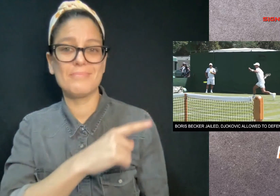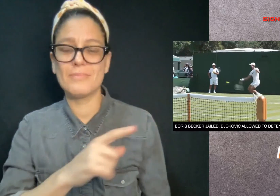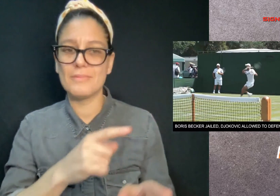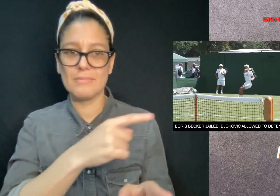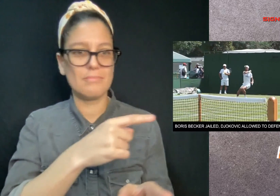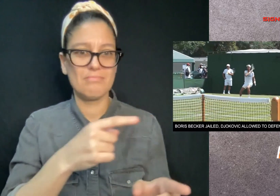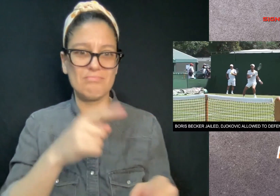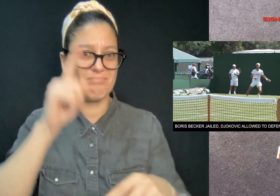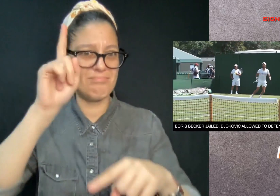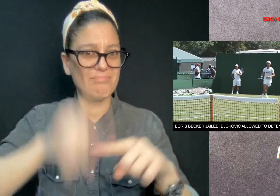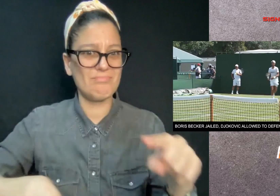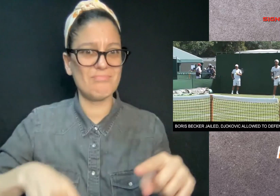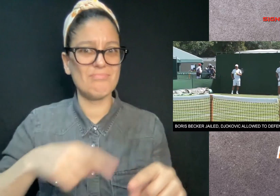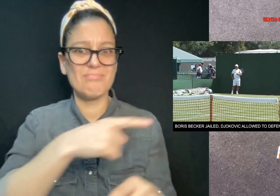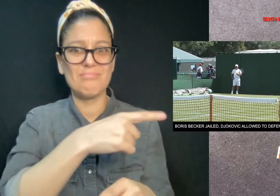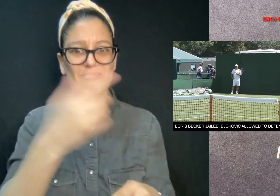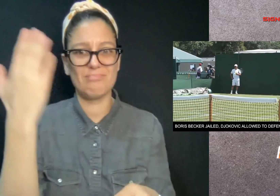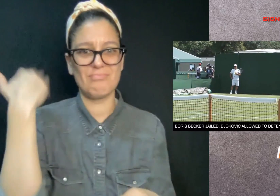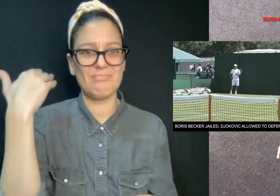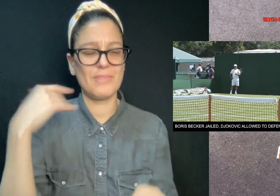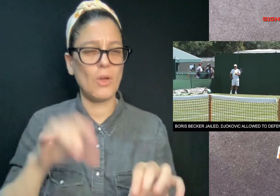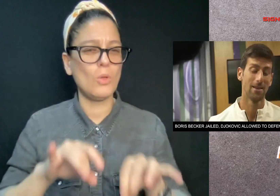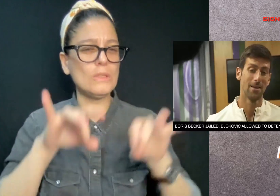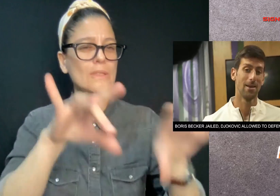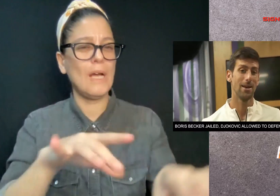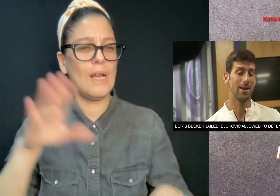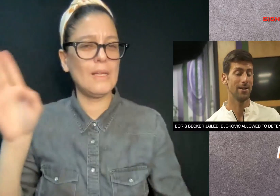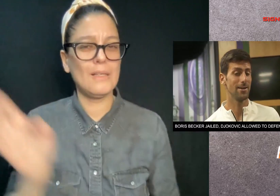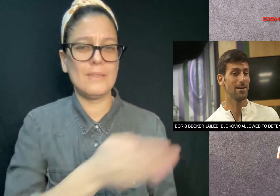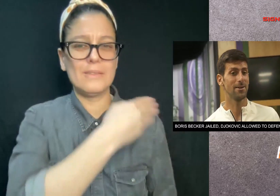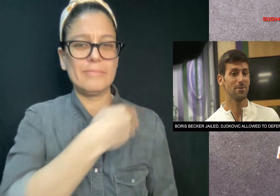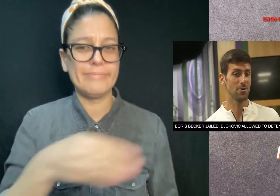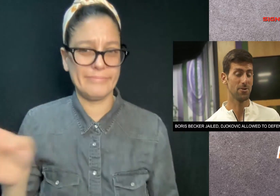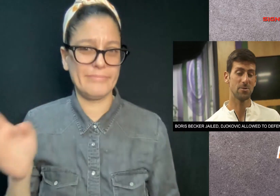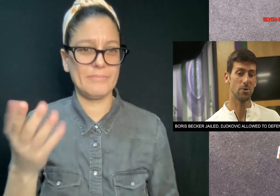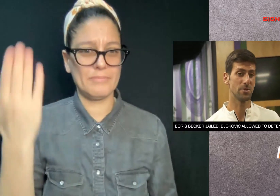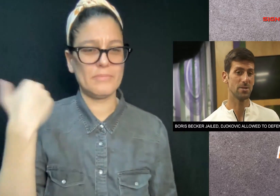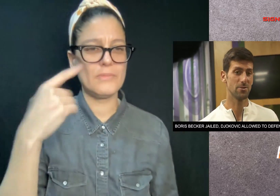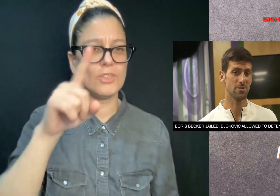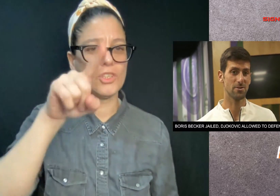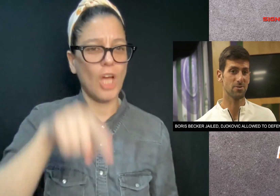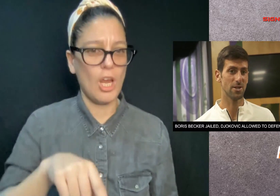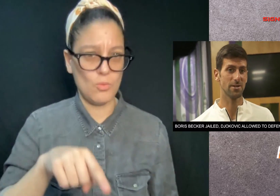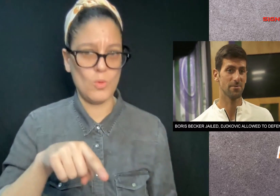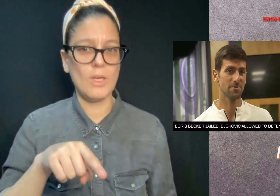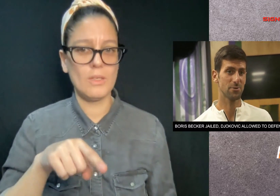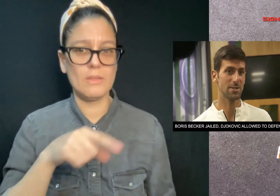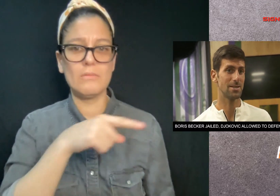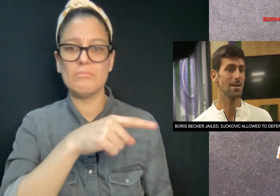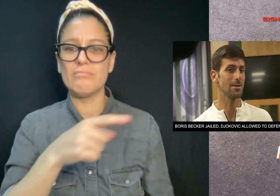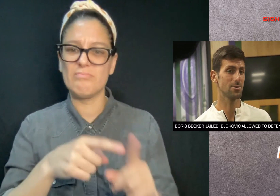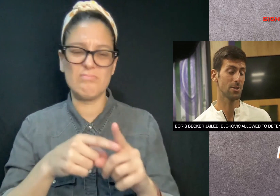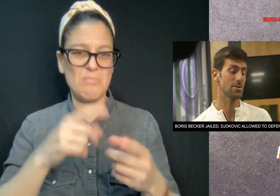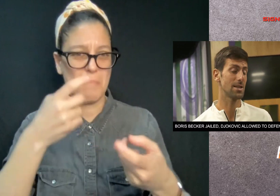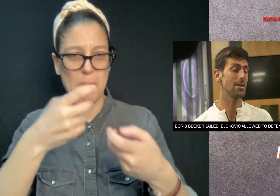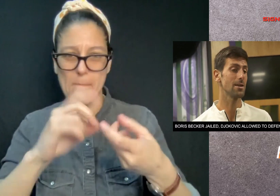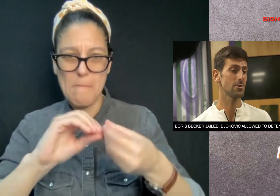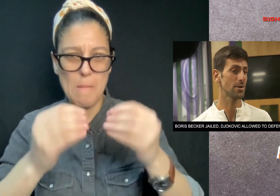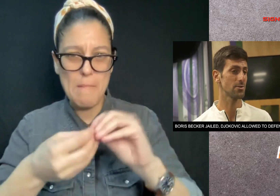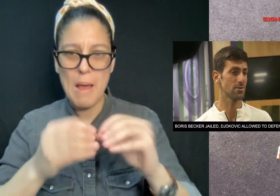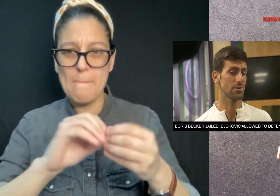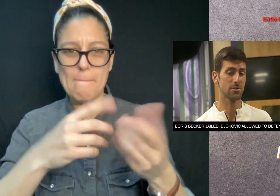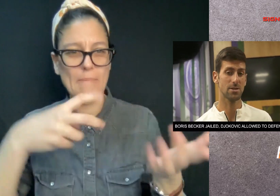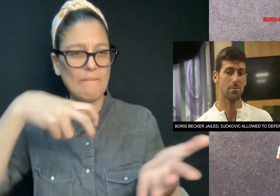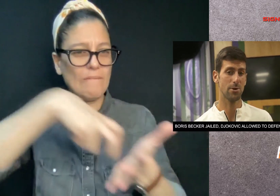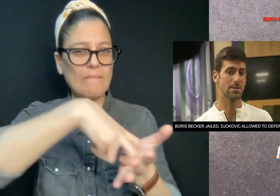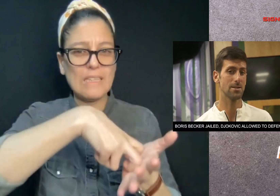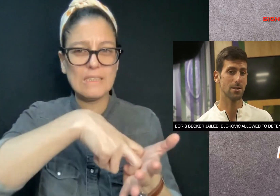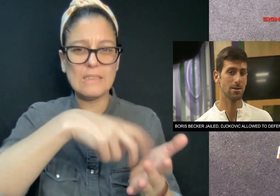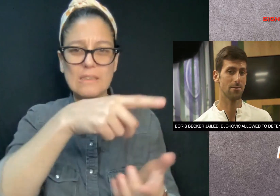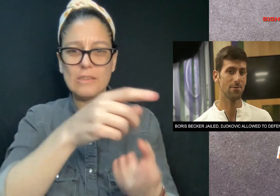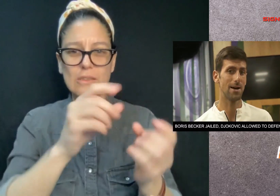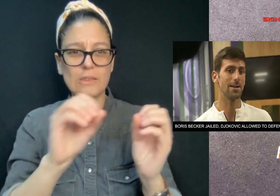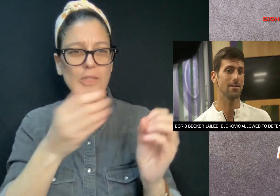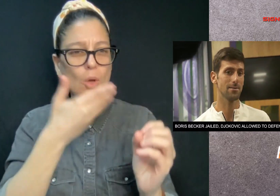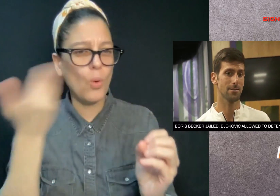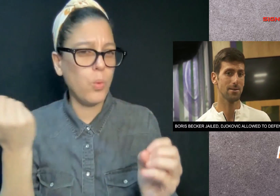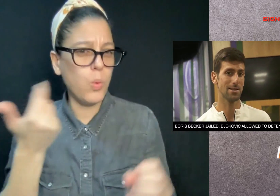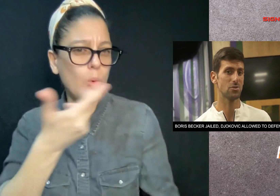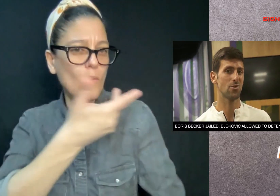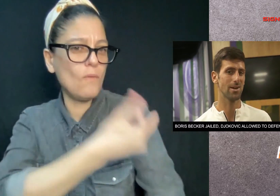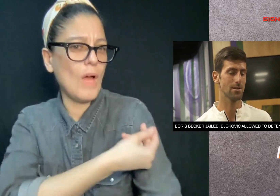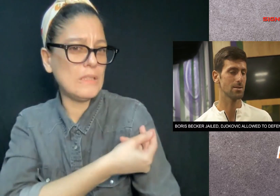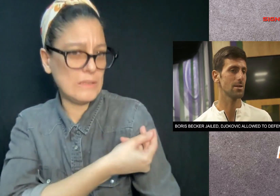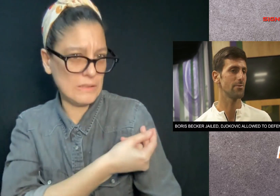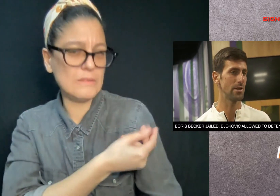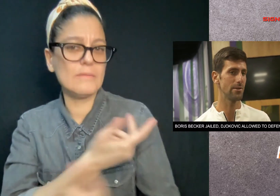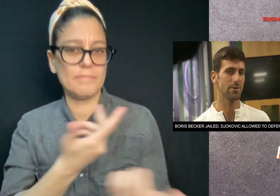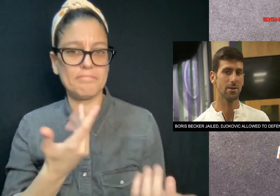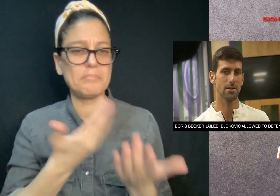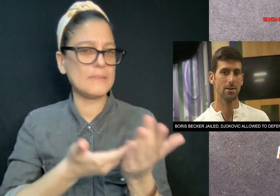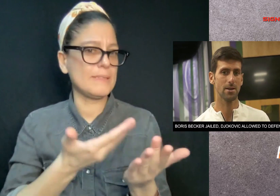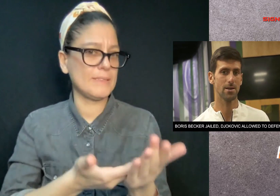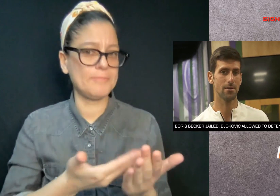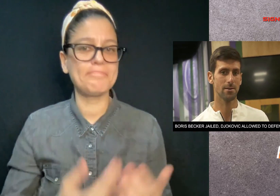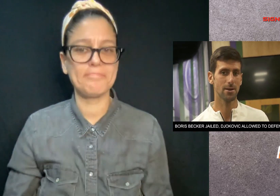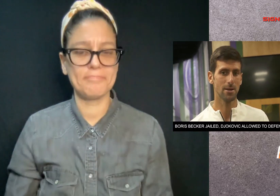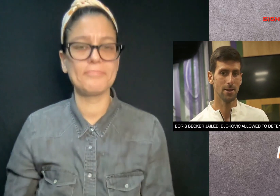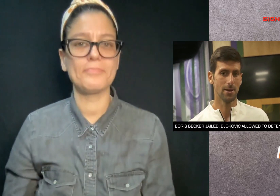it Djokovic was not allowed at the Australian open in January after his visa was revoked